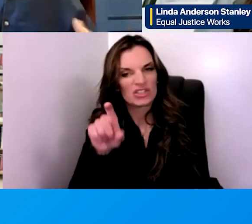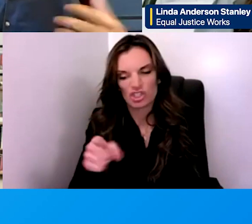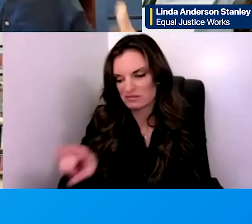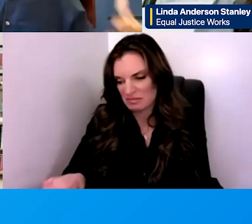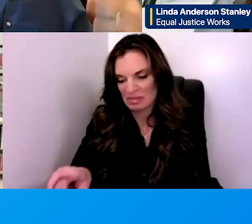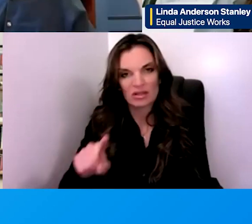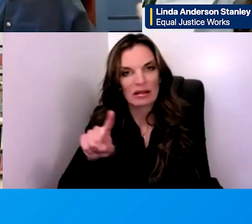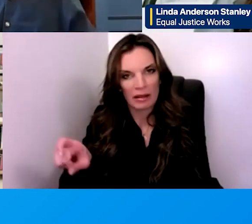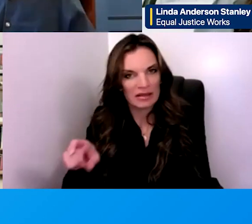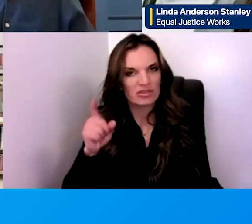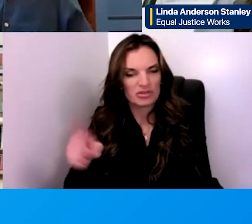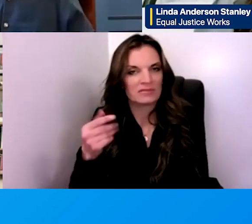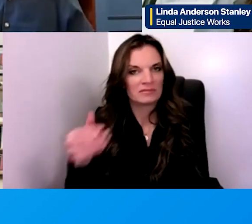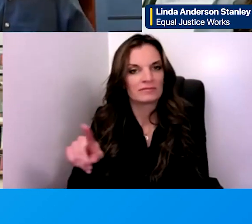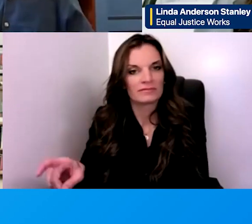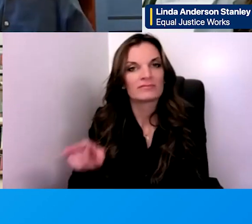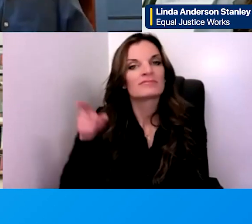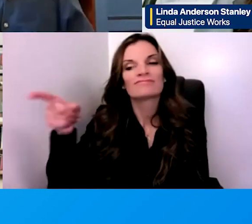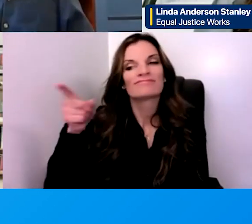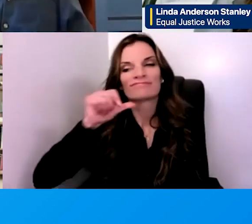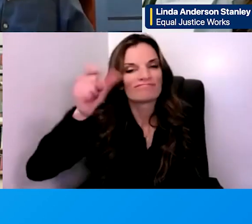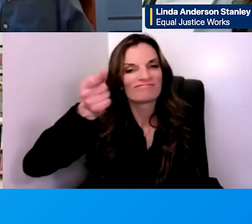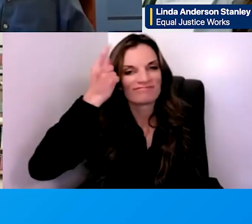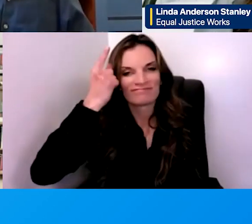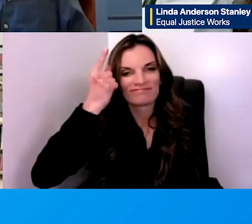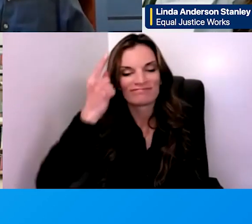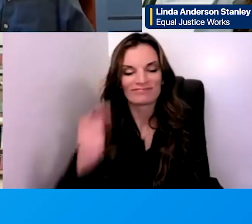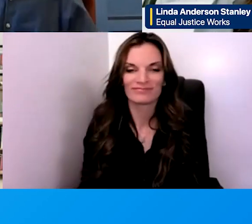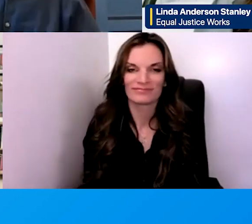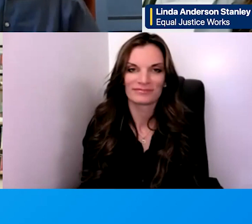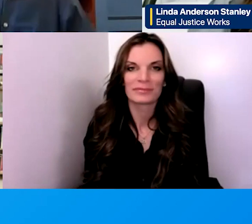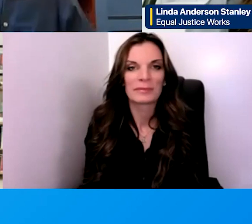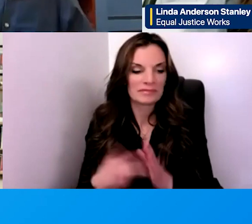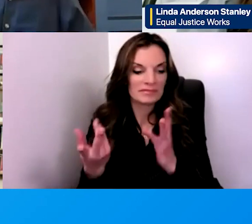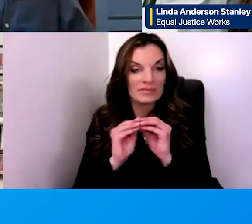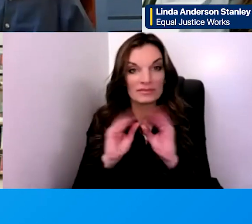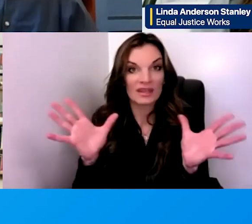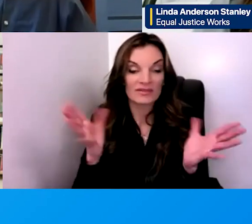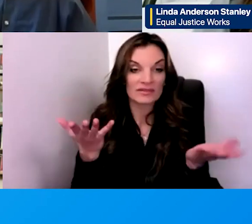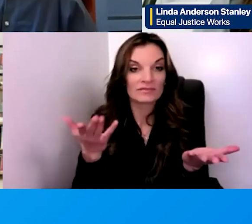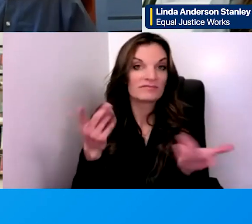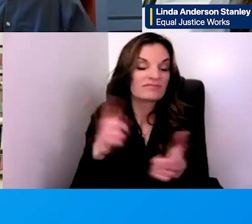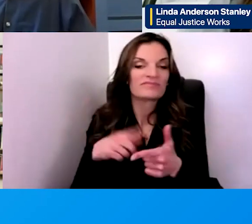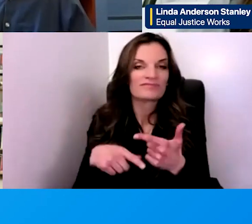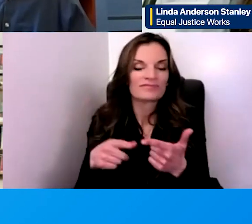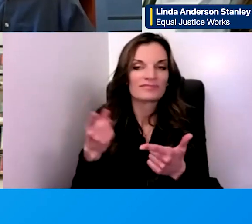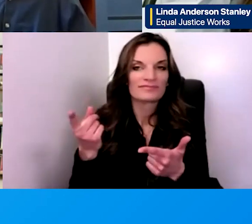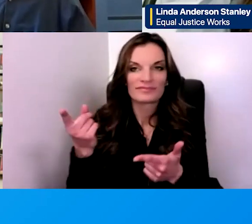And again some of these disconnects made it clear and they ultimately said to us nothing is going to change.